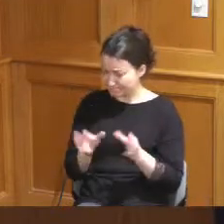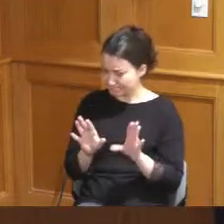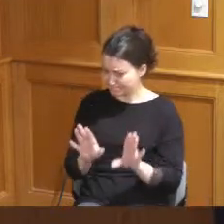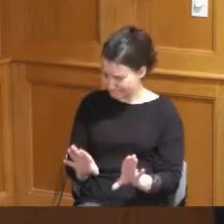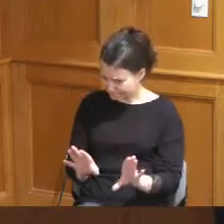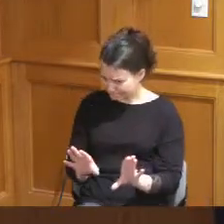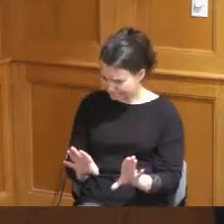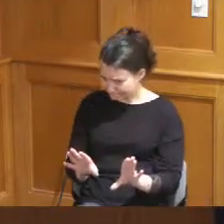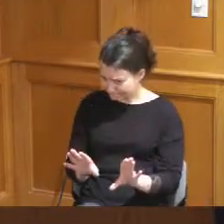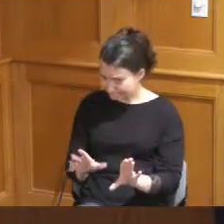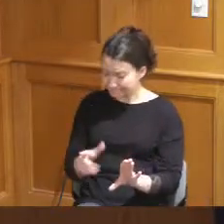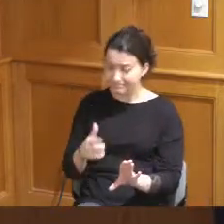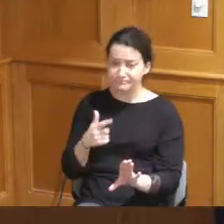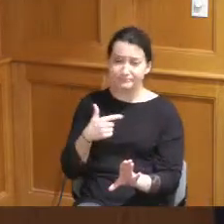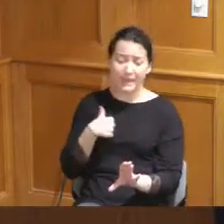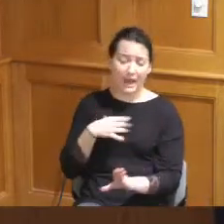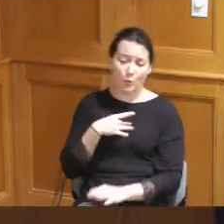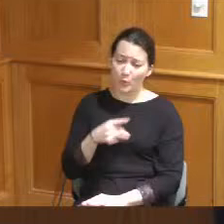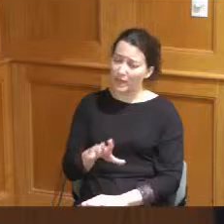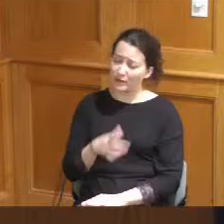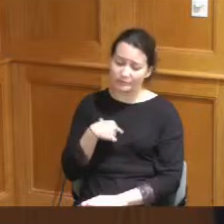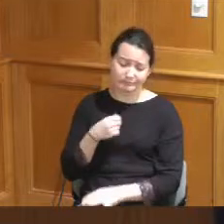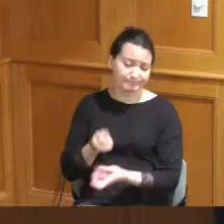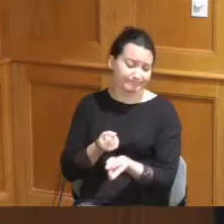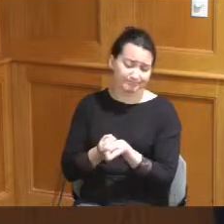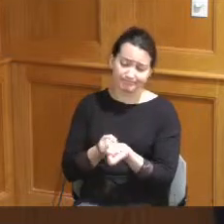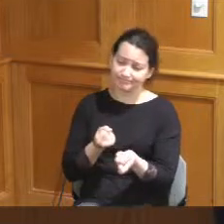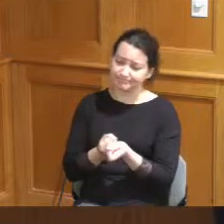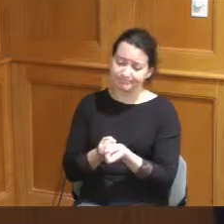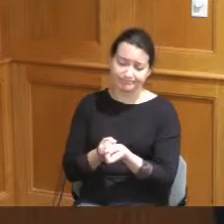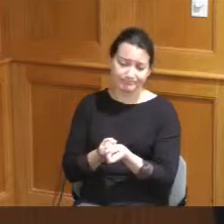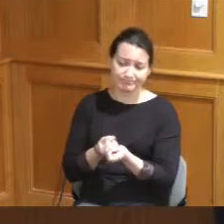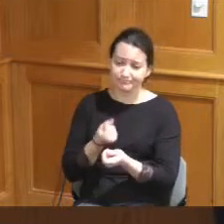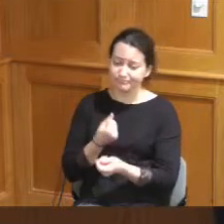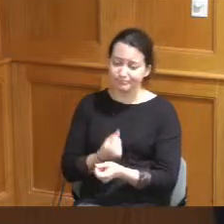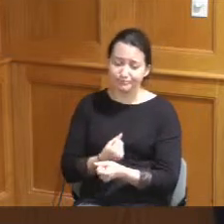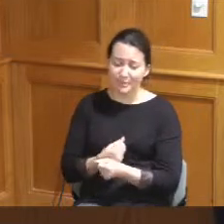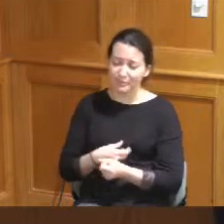I wasn't in favor of it I might have been outnumbered behind the scenes we've never talked